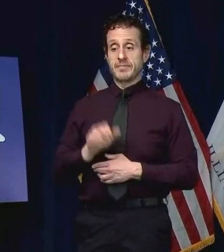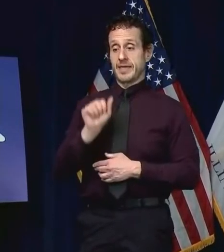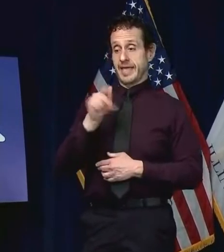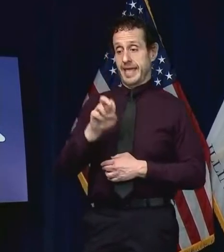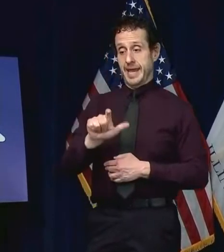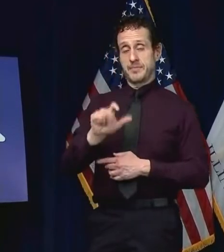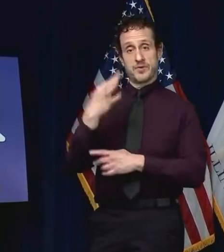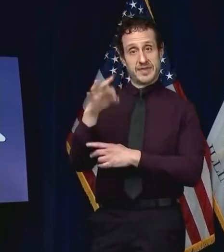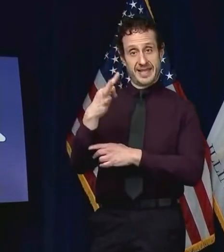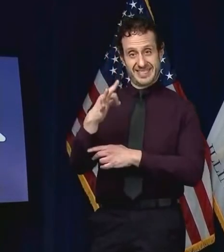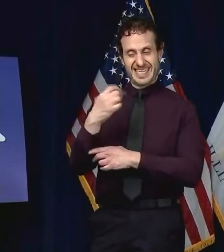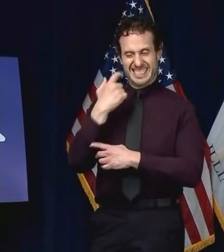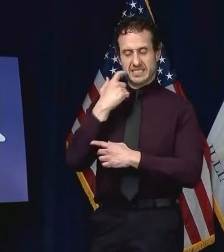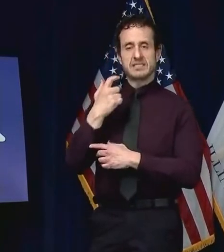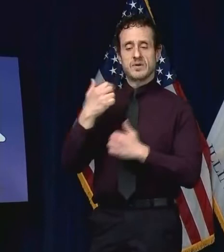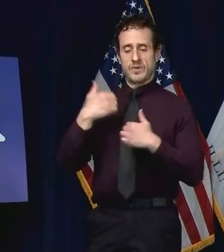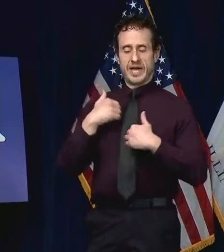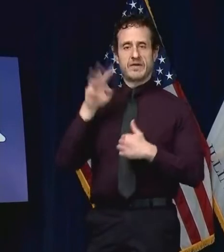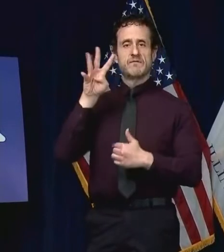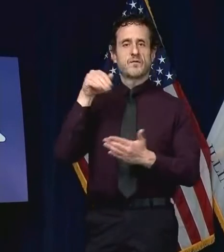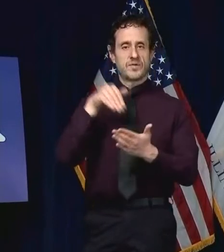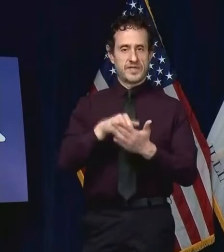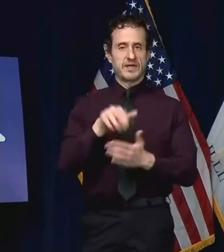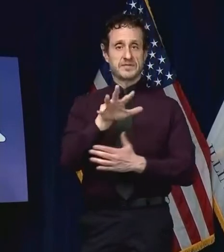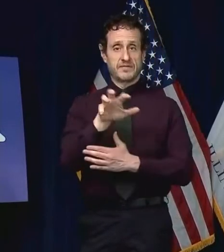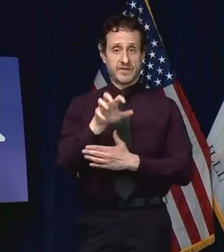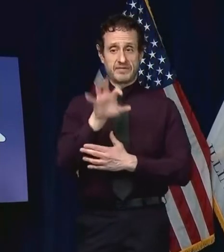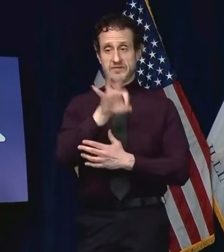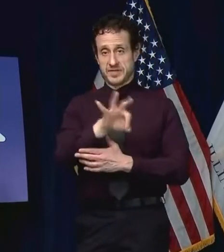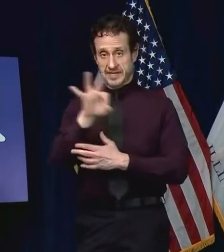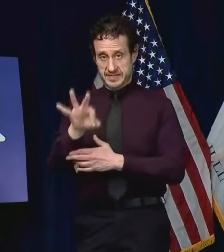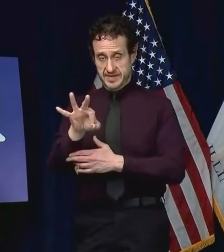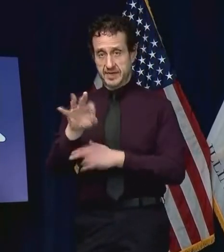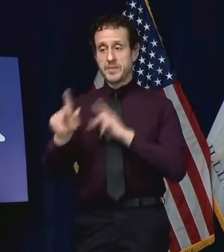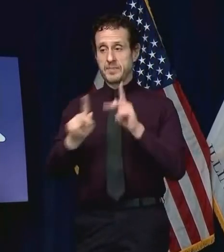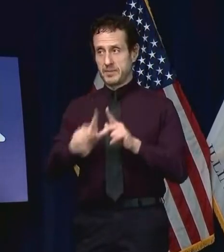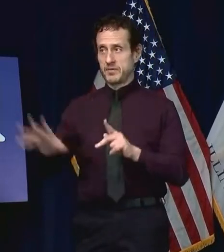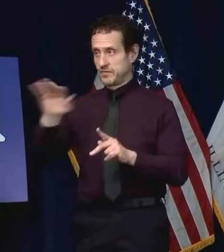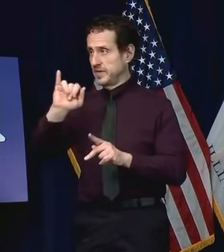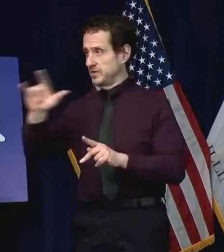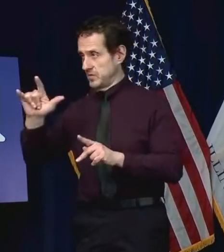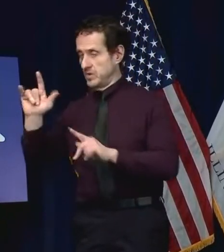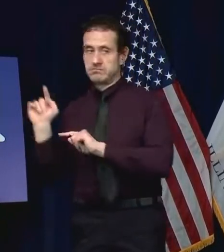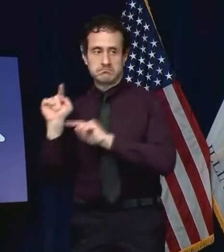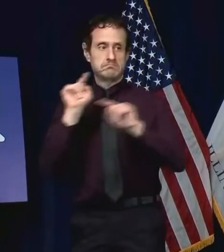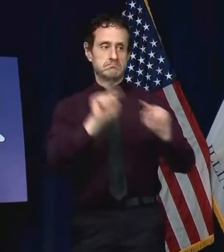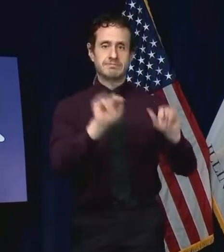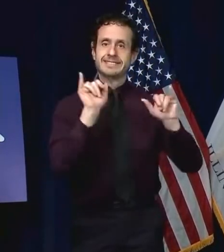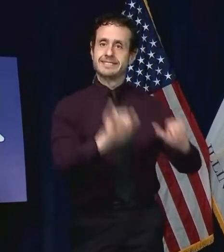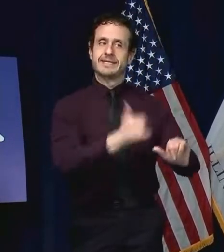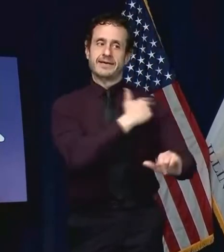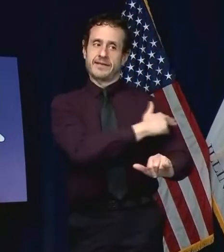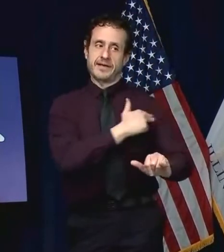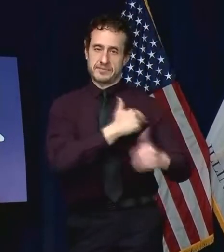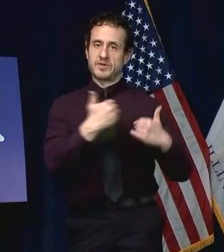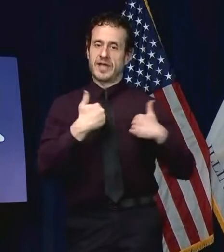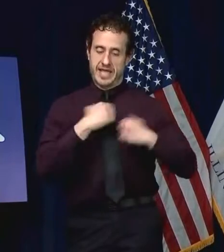eighty-threeand as of April 19th, we had four thousand five hundred and ninety-nine illinoisans in